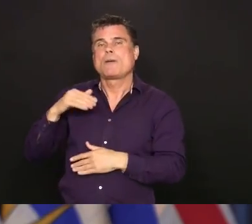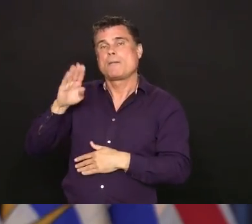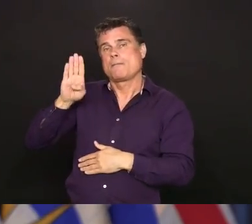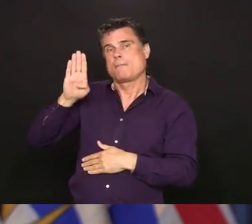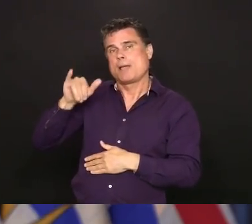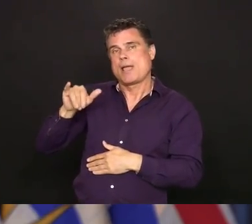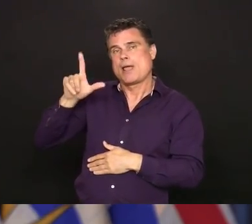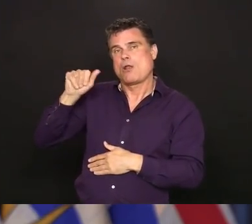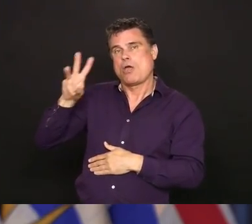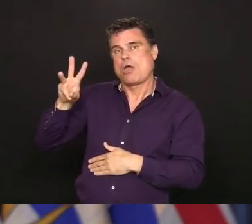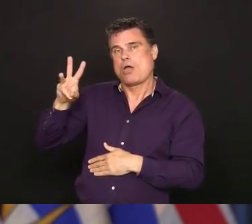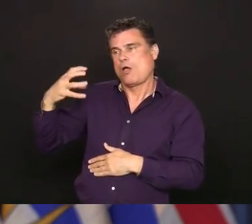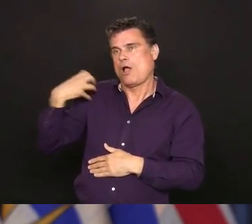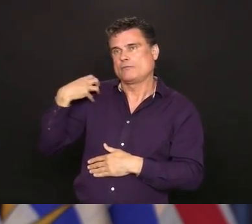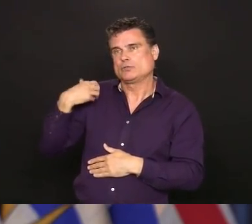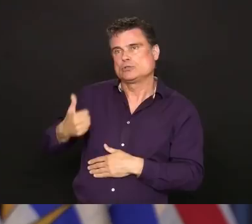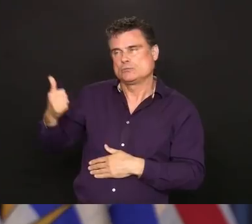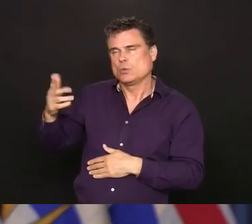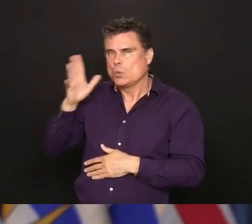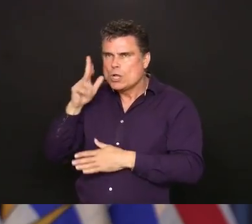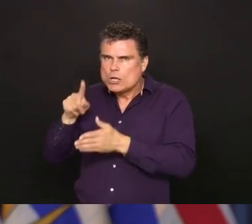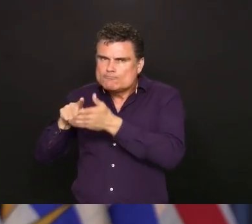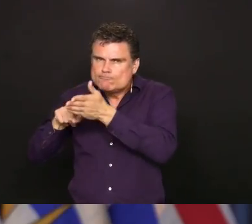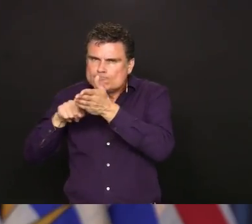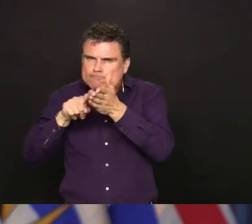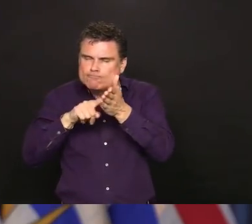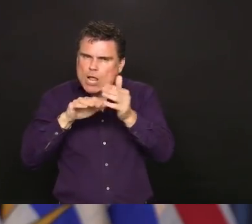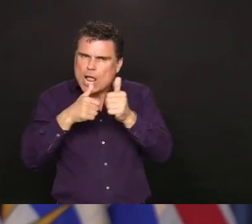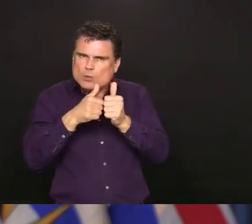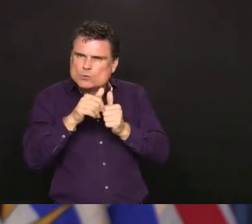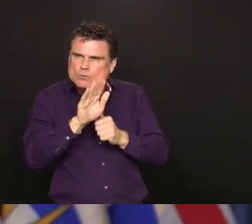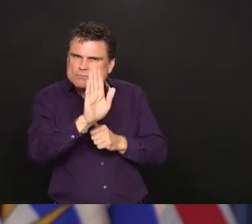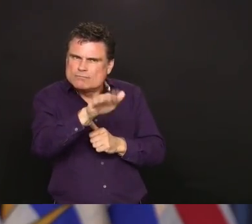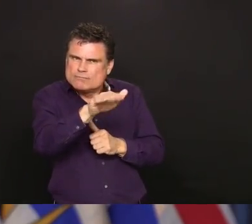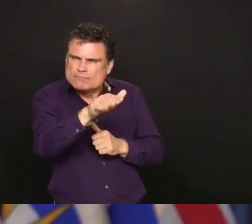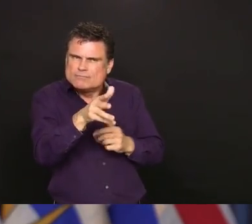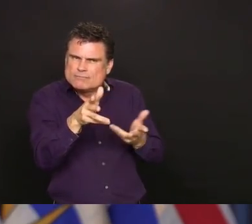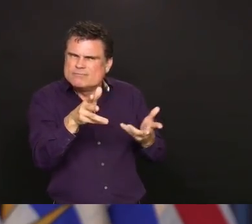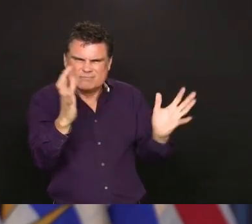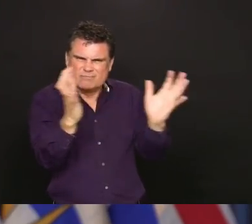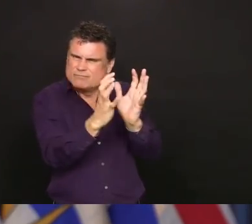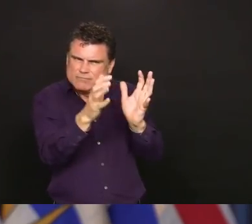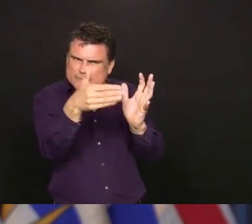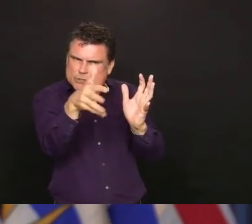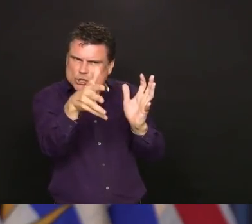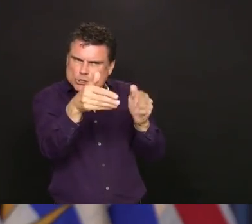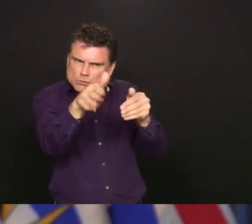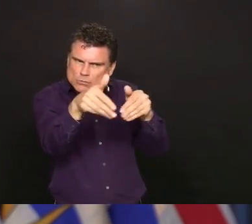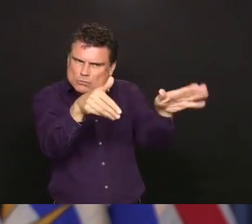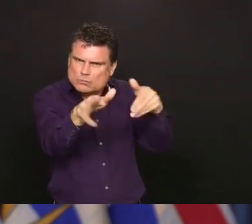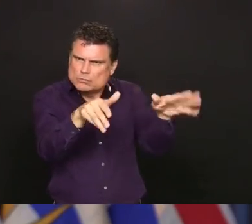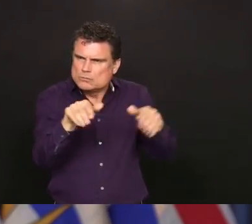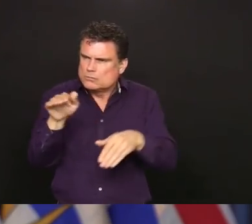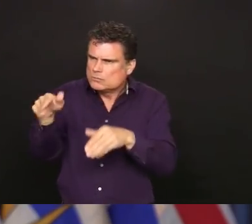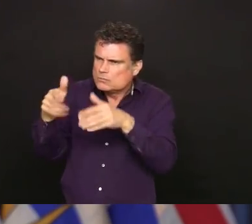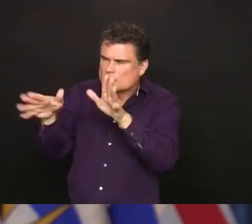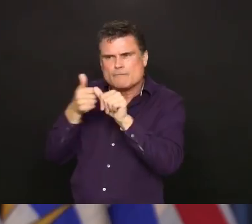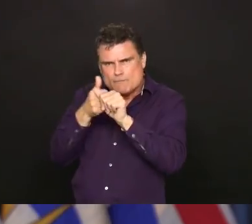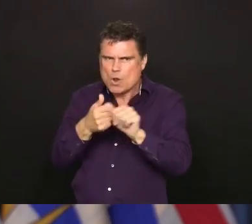are helpful, like having one-way routes around parks or around parks and beaches and other places.